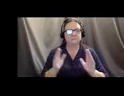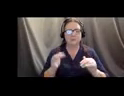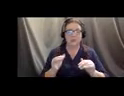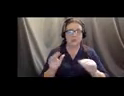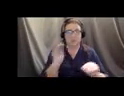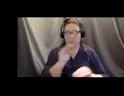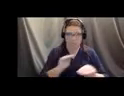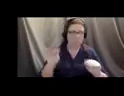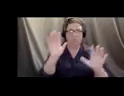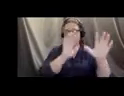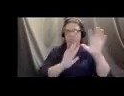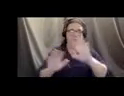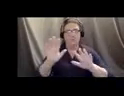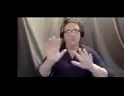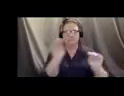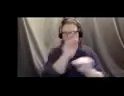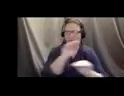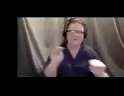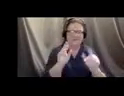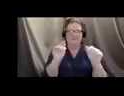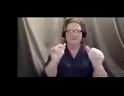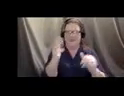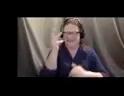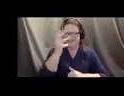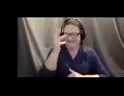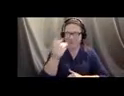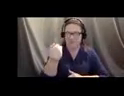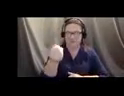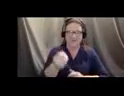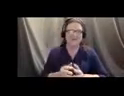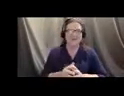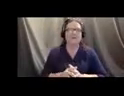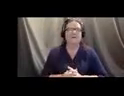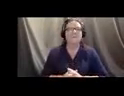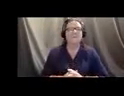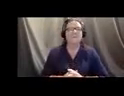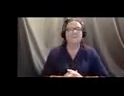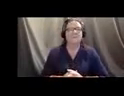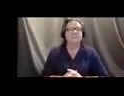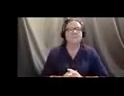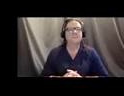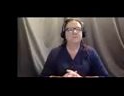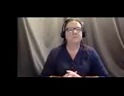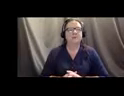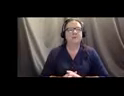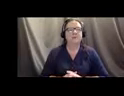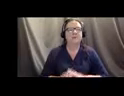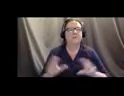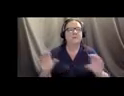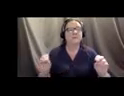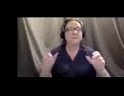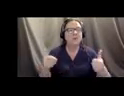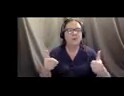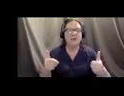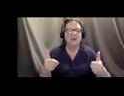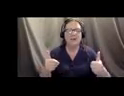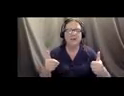Almost making myself dizzy. Okay. Great.